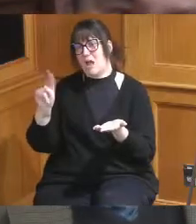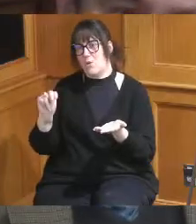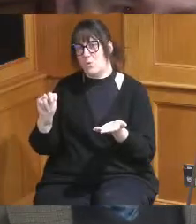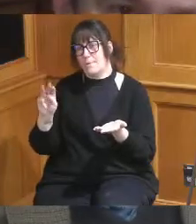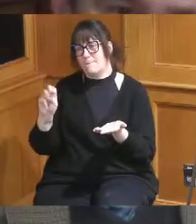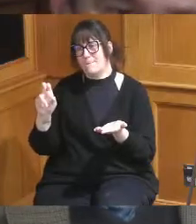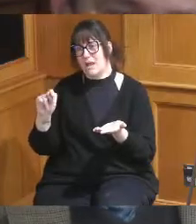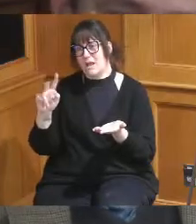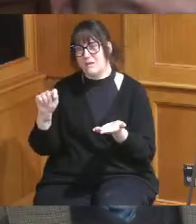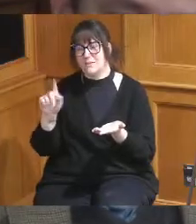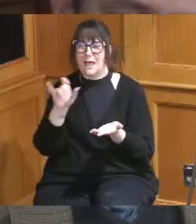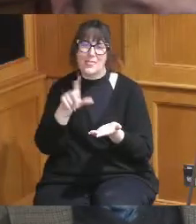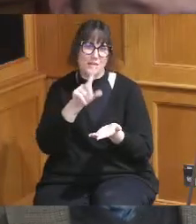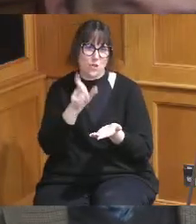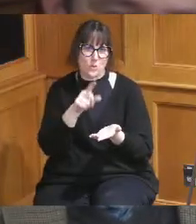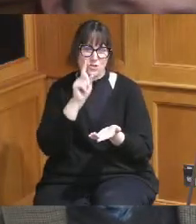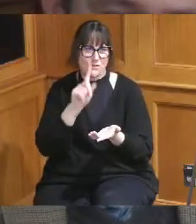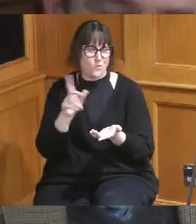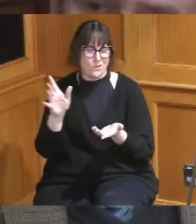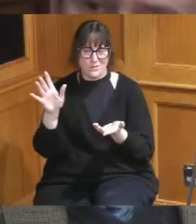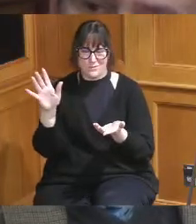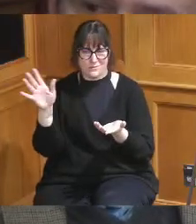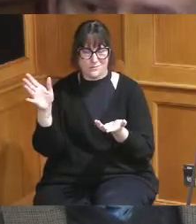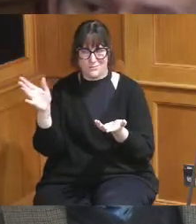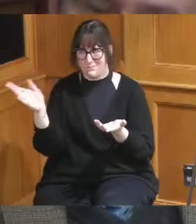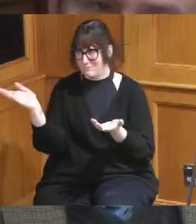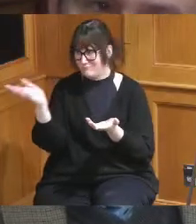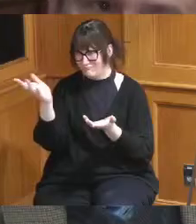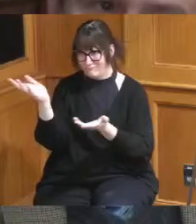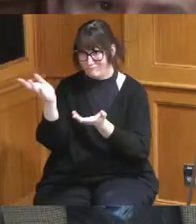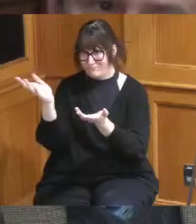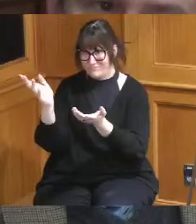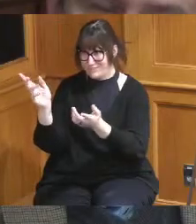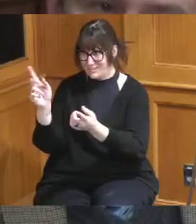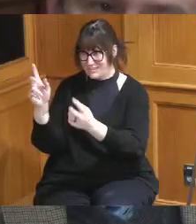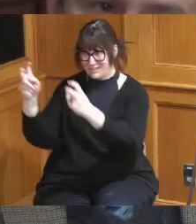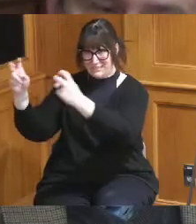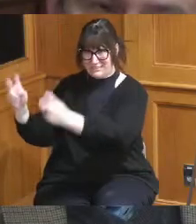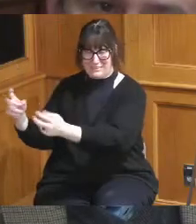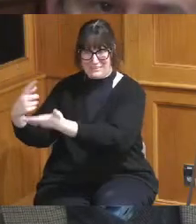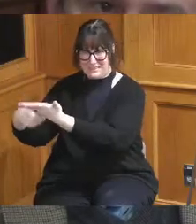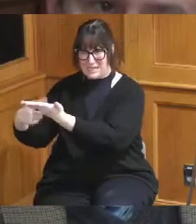a question that you guys can get together but I'd like to get something back in writing should some